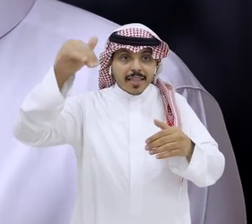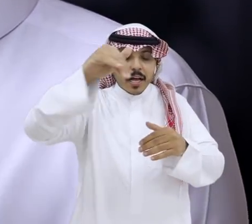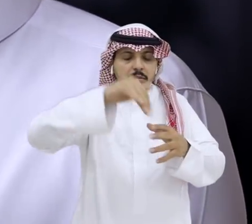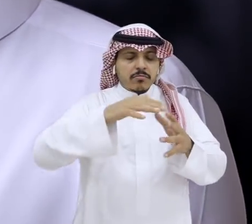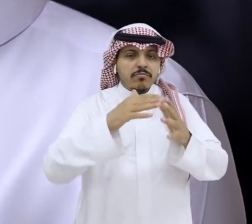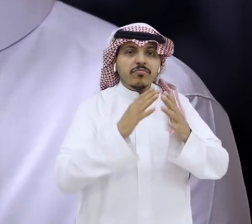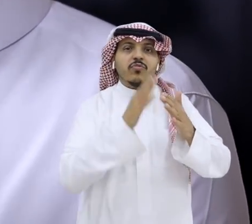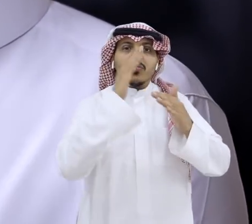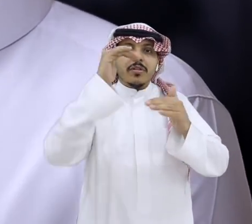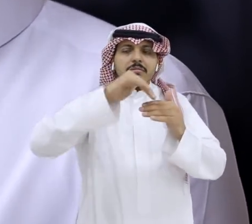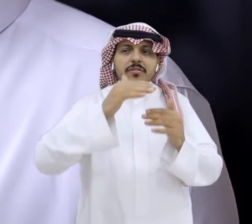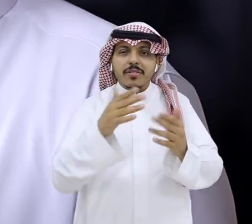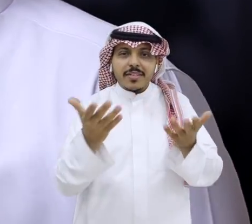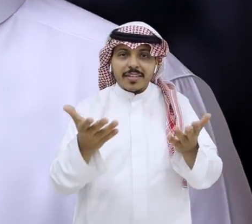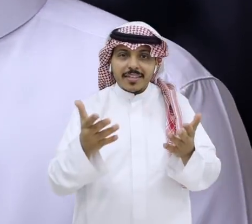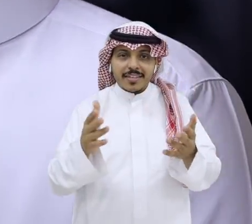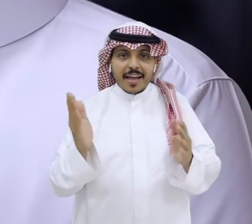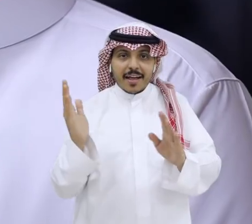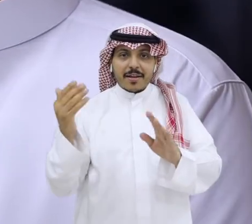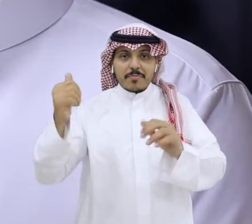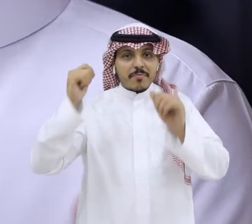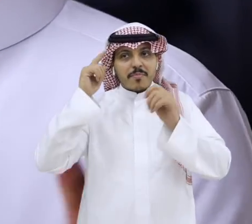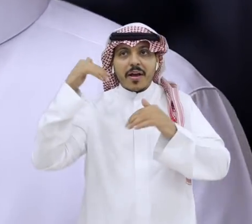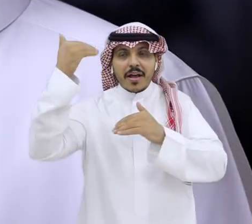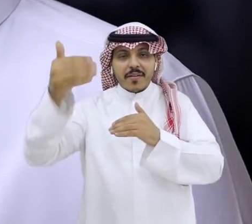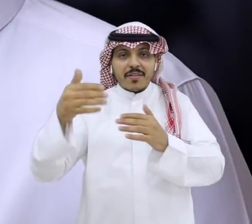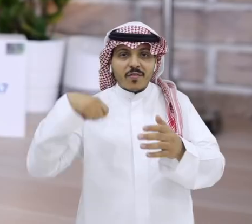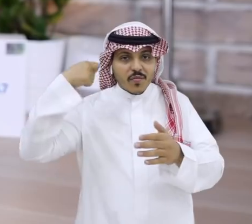There are many things happening behind the scene.